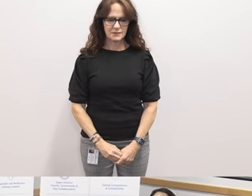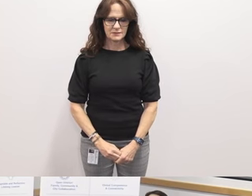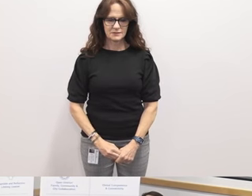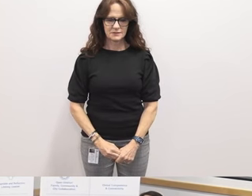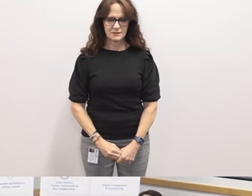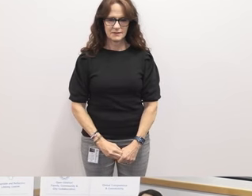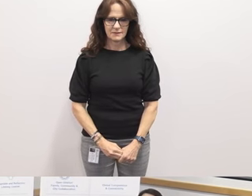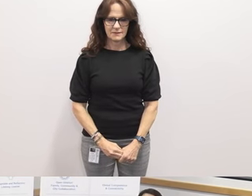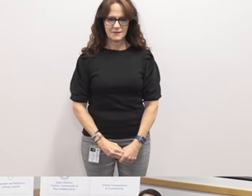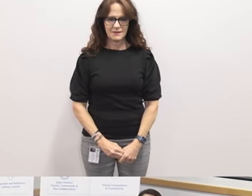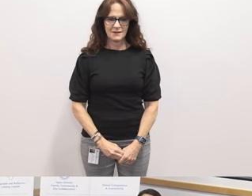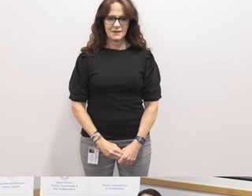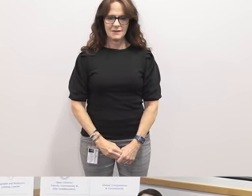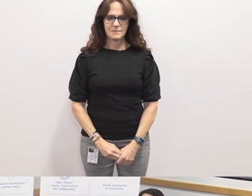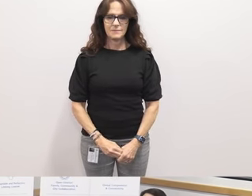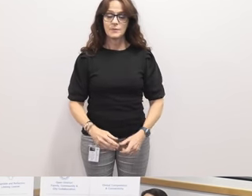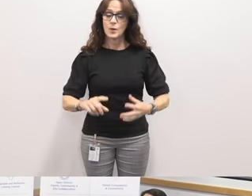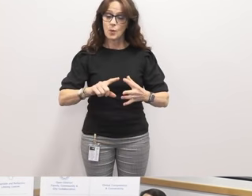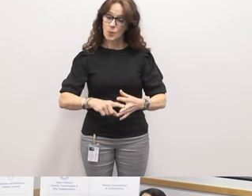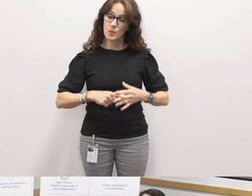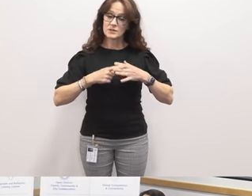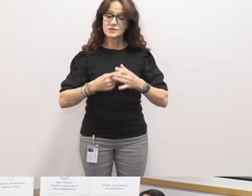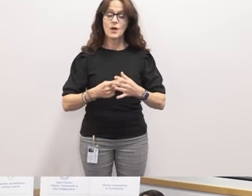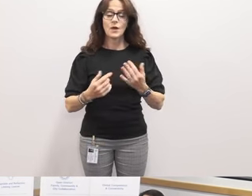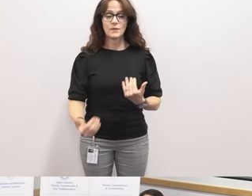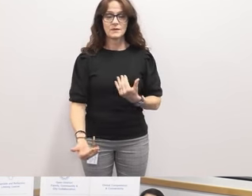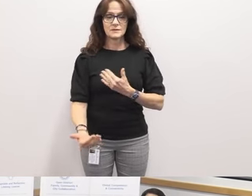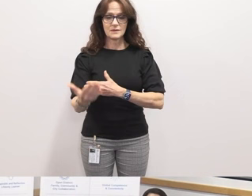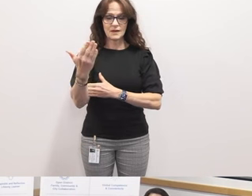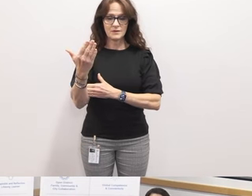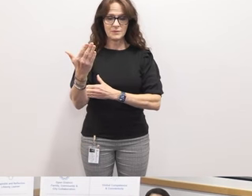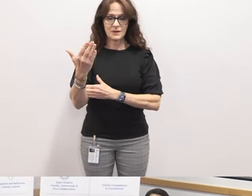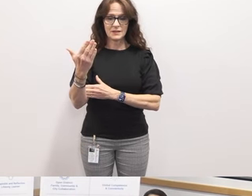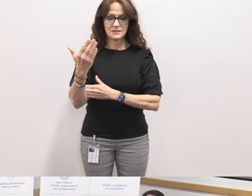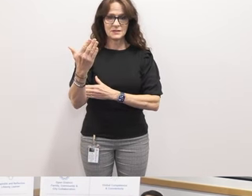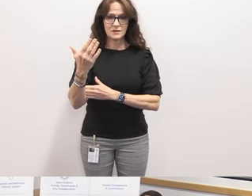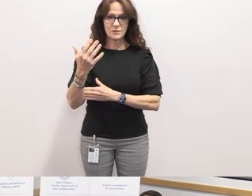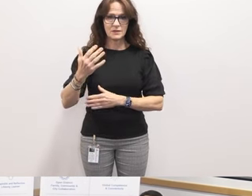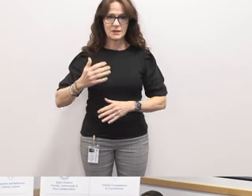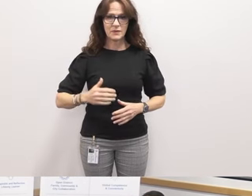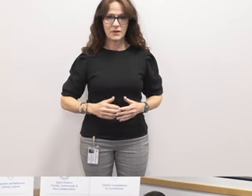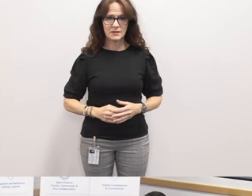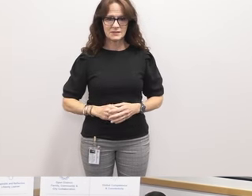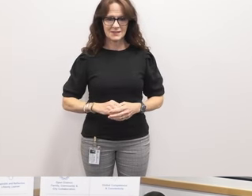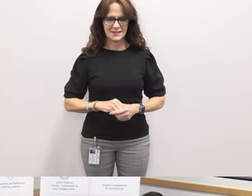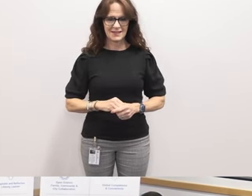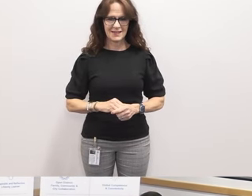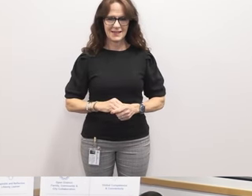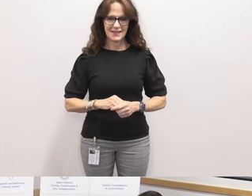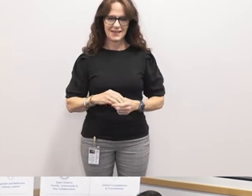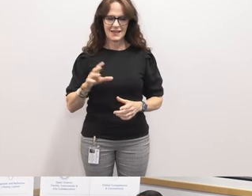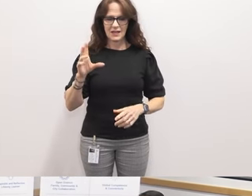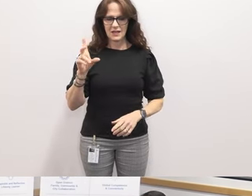We will start this morning with Dr. Baker kicking us off. Dr. Baker.